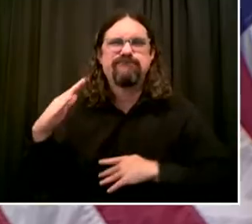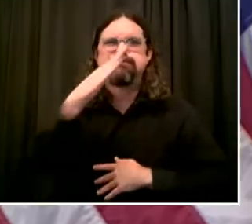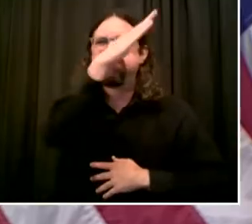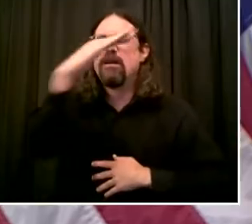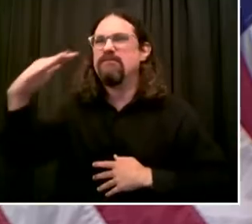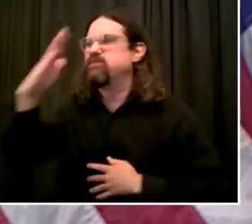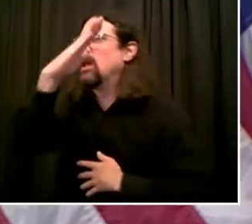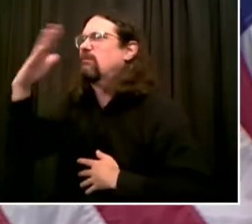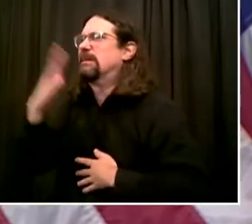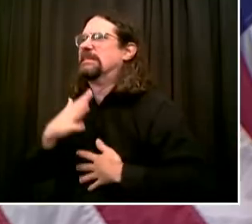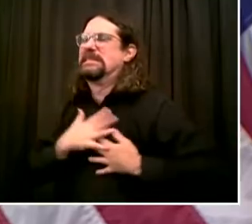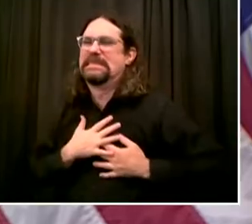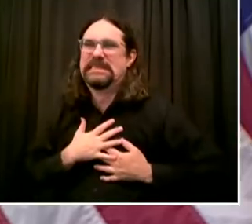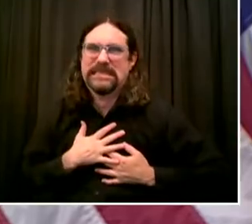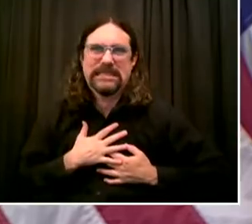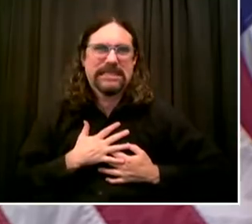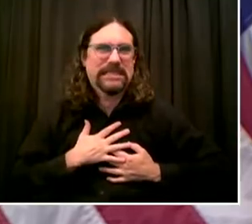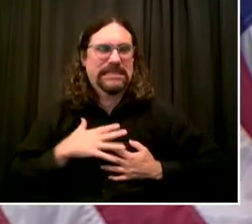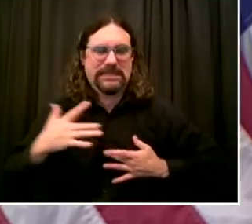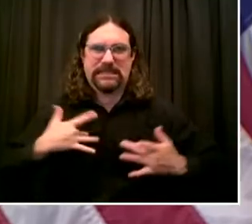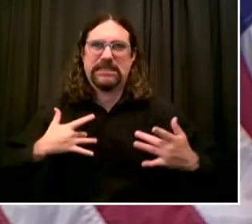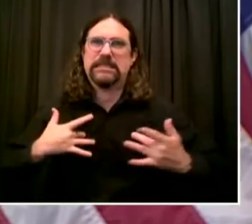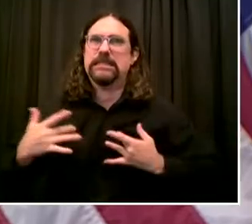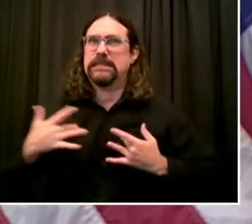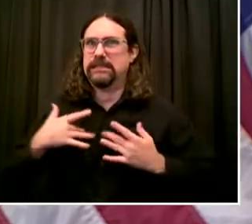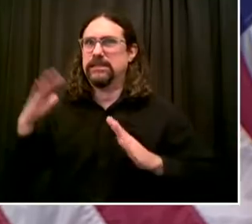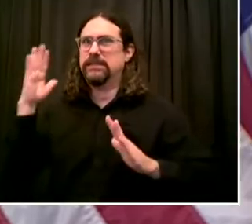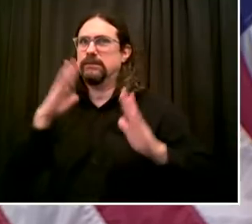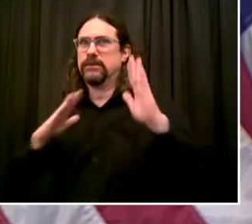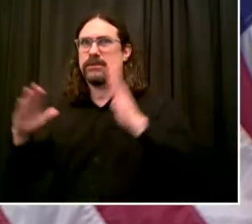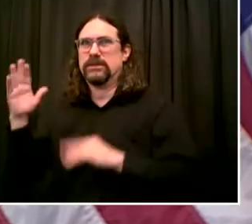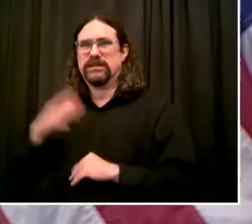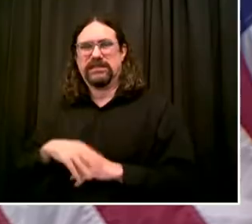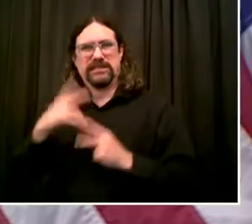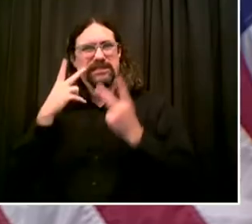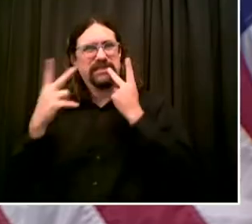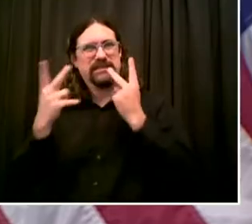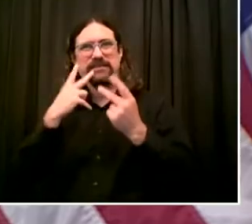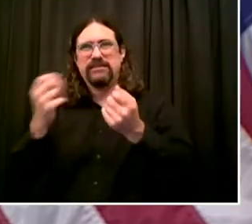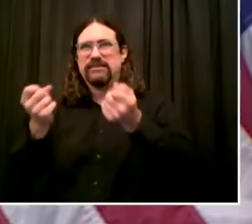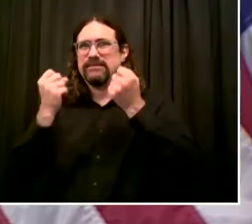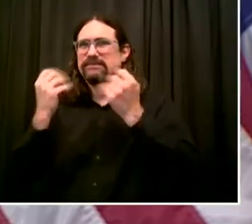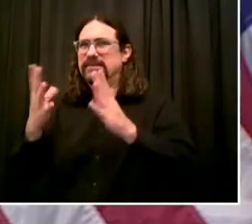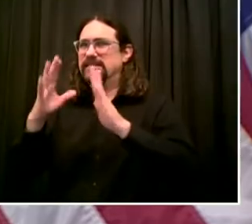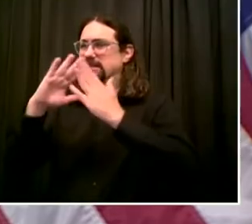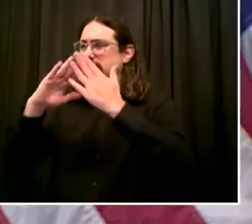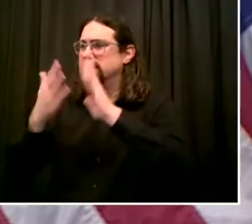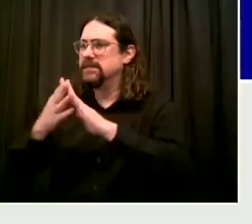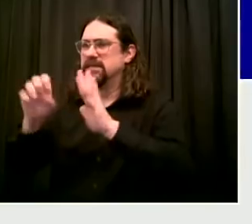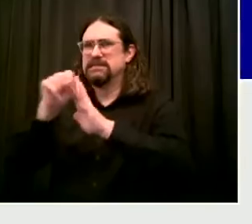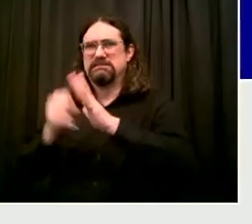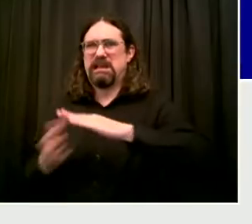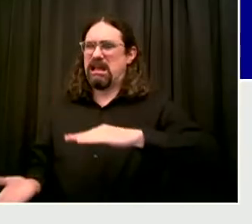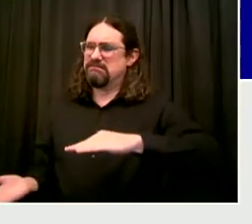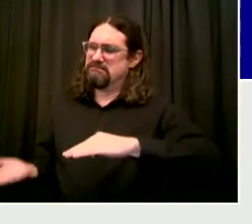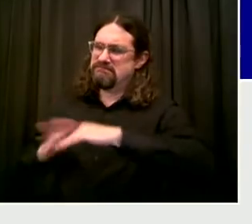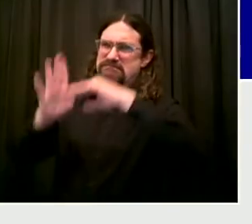ABOUT EACH STEP WE ARE TAKING AND TO EXAMINE WHAT WE ARE SEEING FROM AROUND THE COUTRN